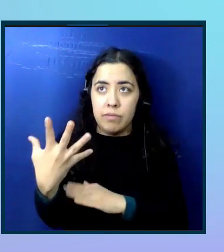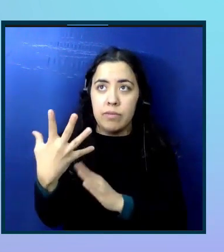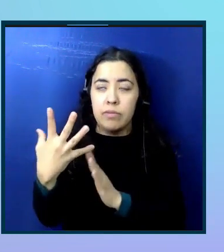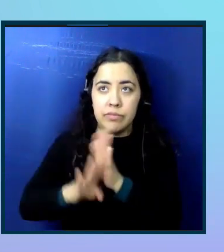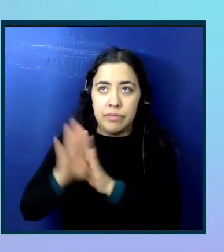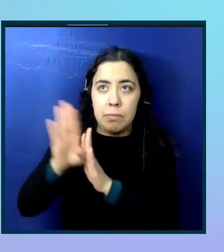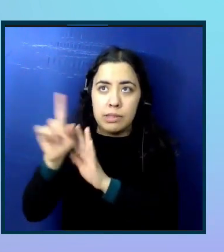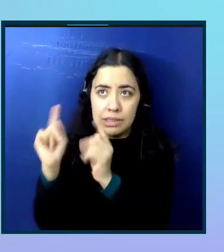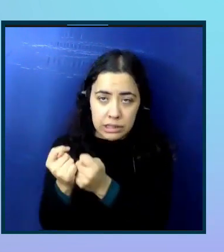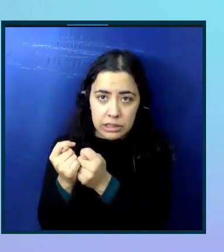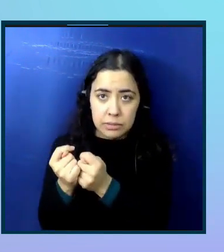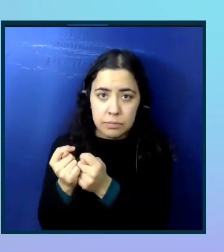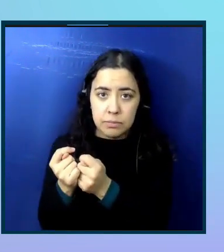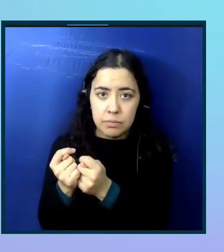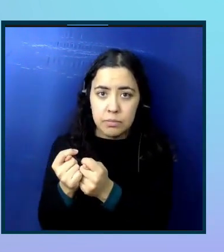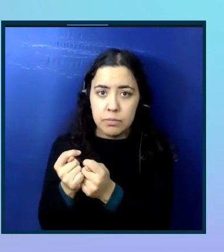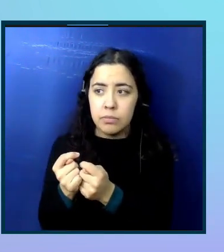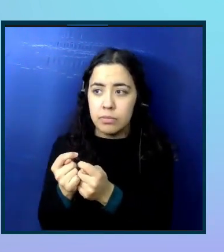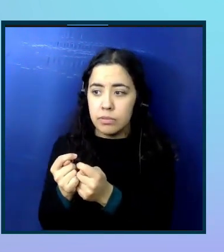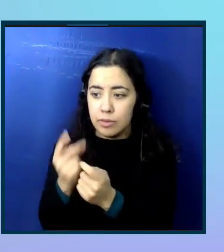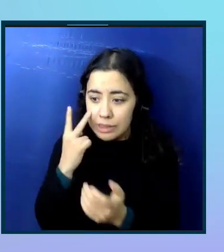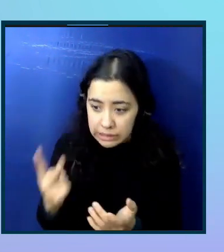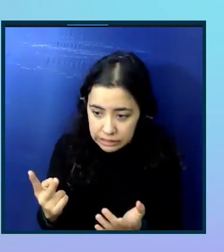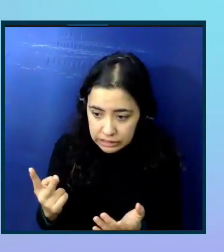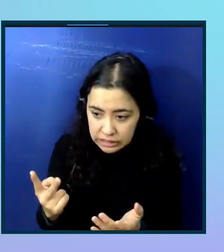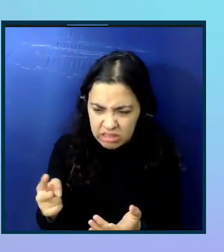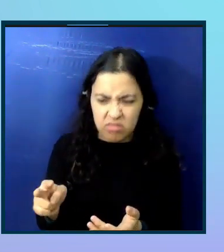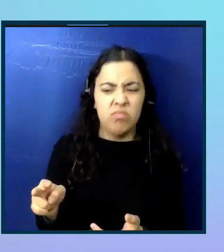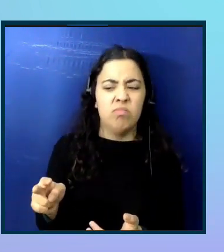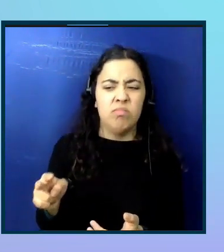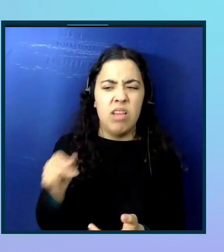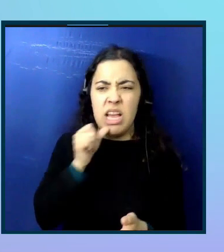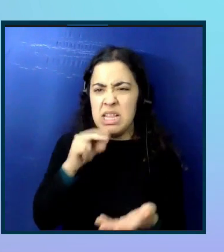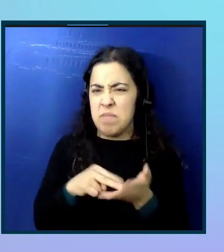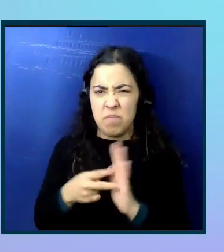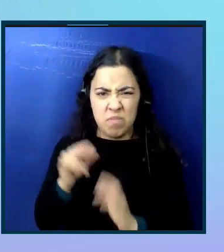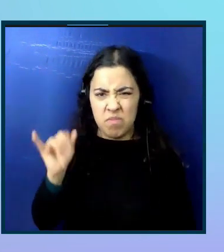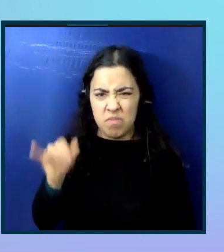and it comes out the other side, and it's not what I meant. Right? It's not the experience I meant.